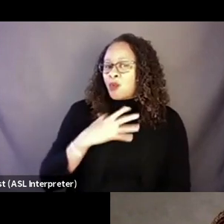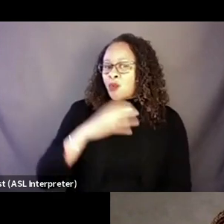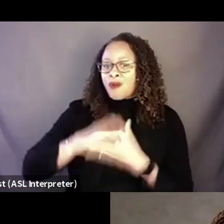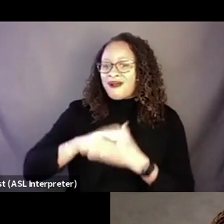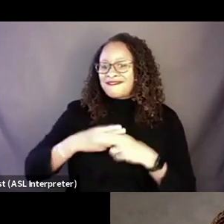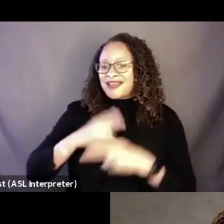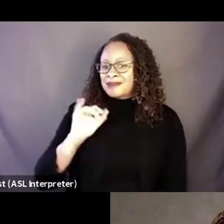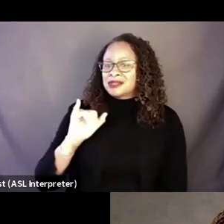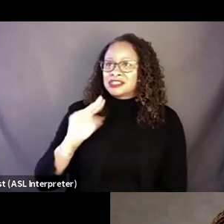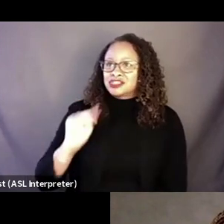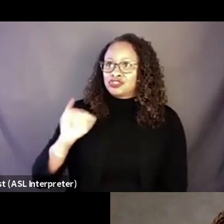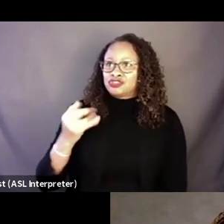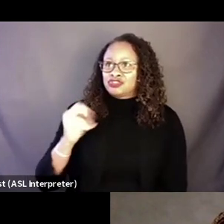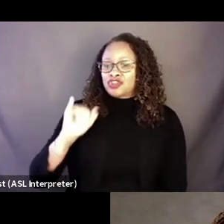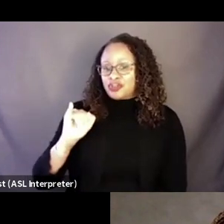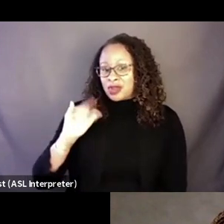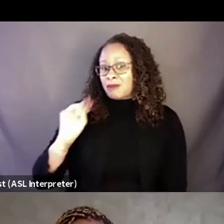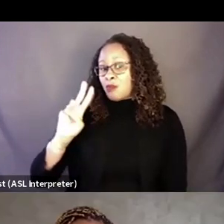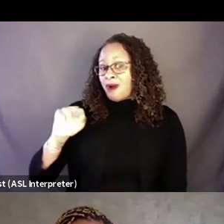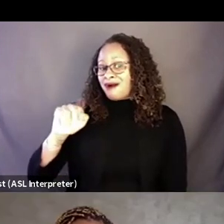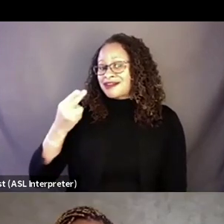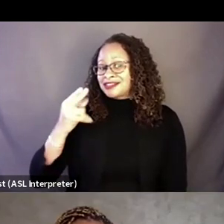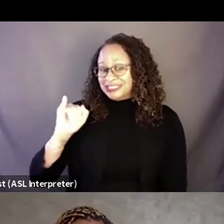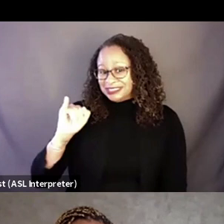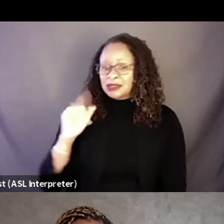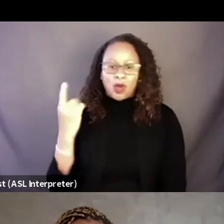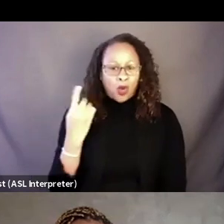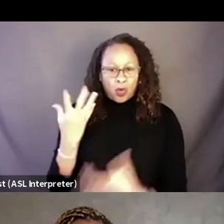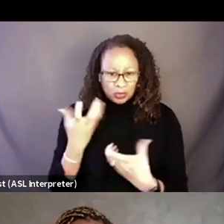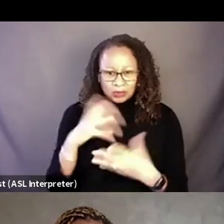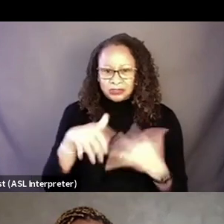who has always wanted to make a social impact though she never always knew how.